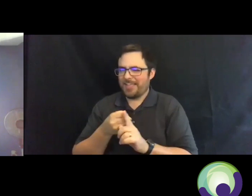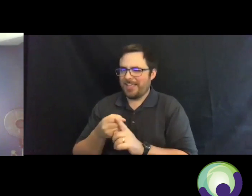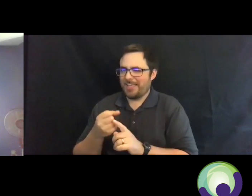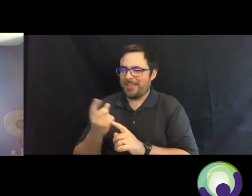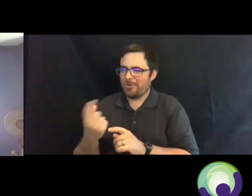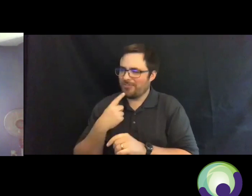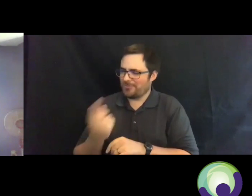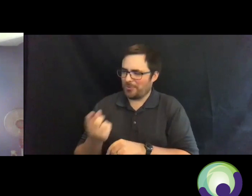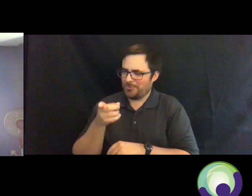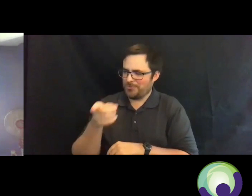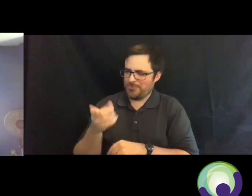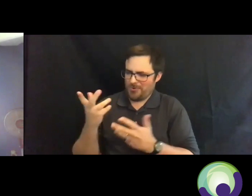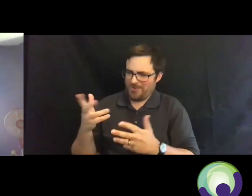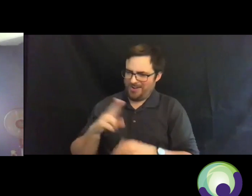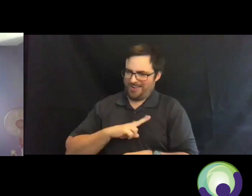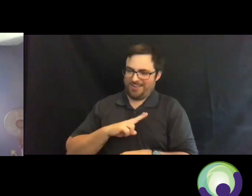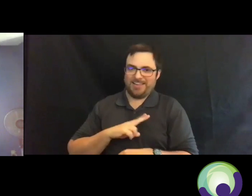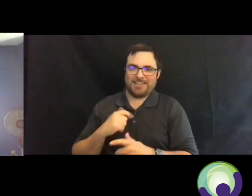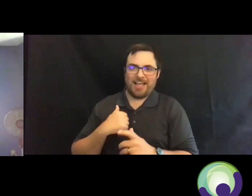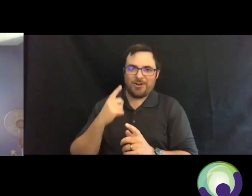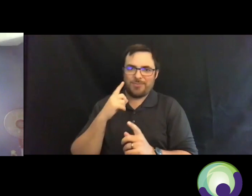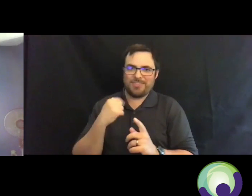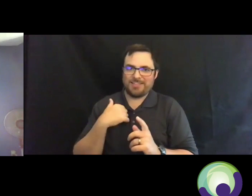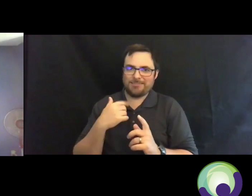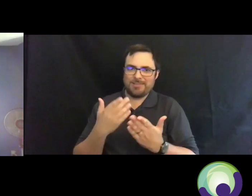Heidi, but I don't think that you don't that you don't understand the concepts i